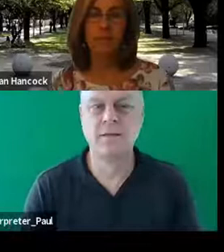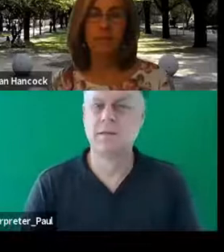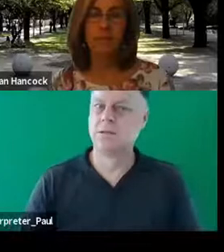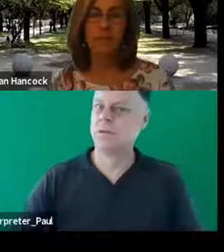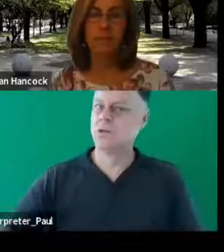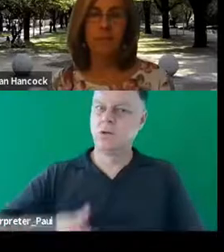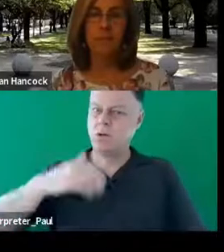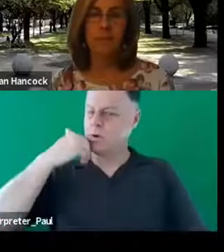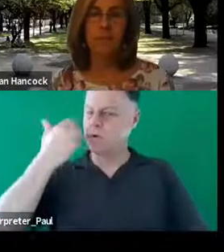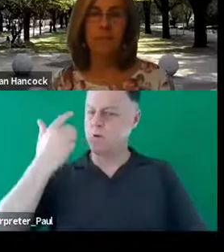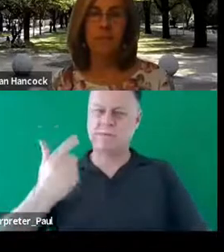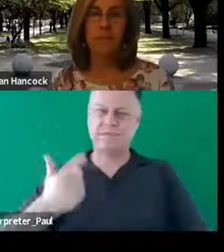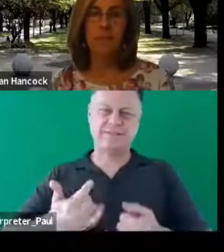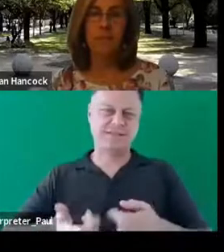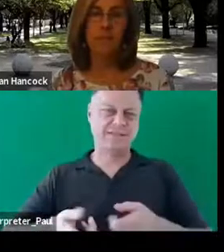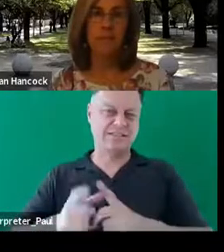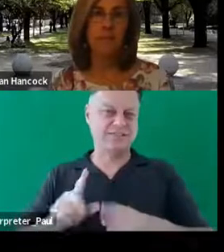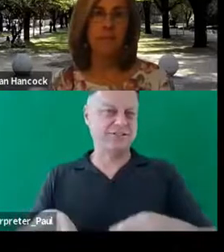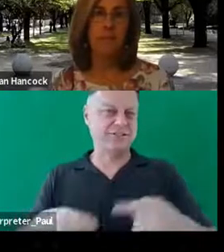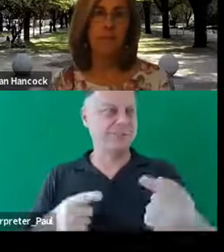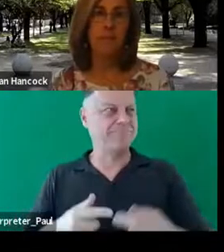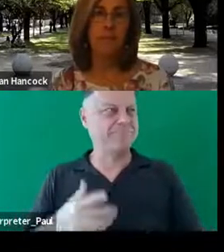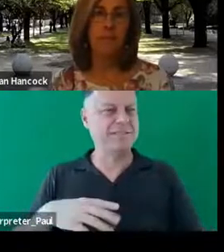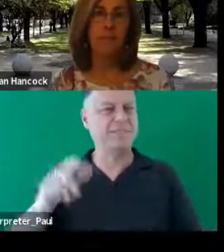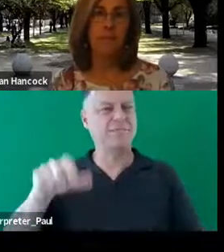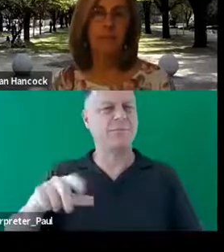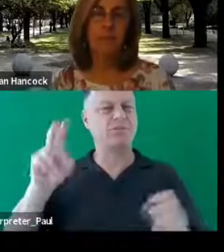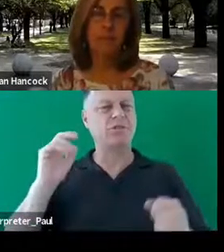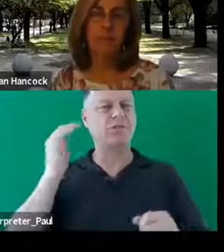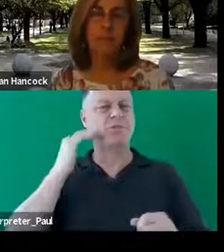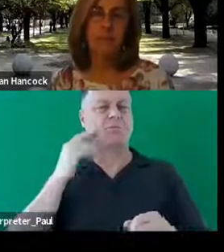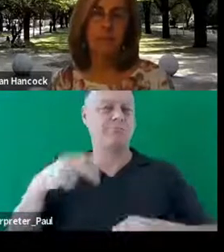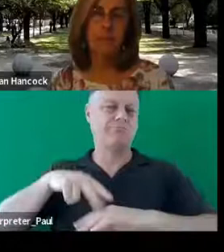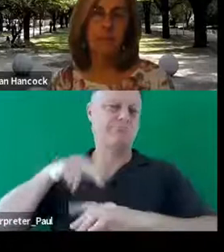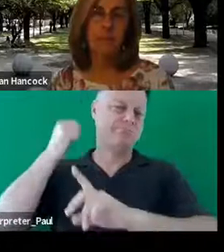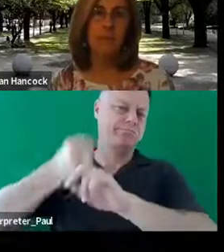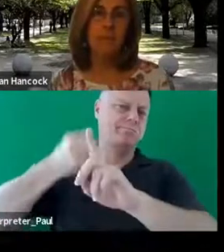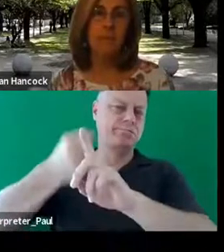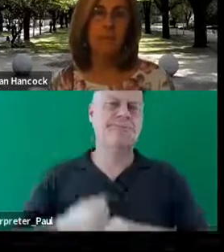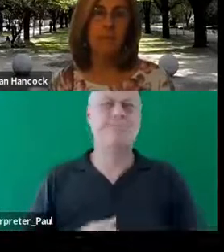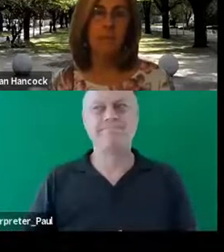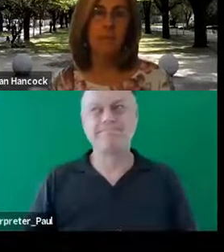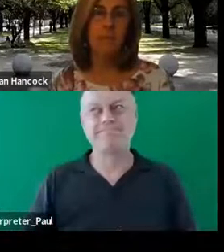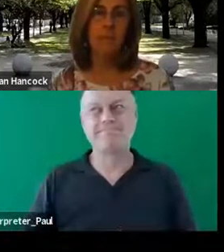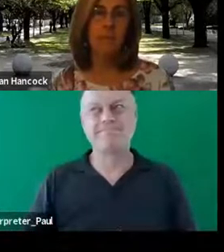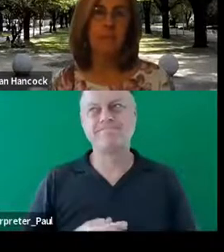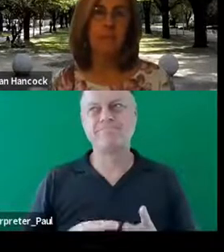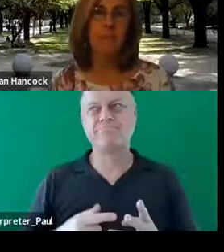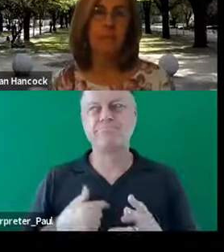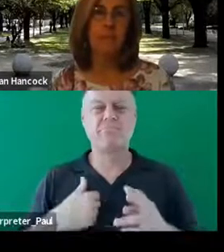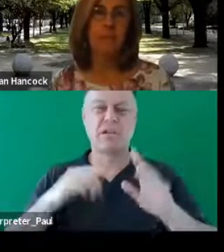champion for these kinds of things. We do a lot of evaluation. We write a lot of reports. Each